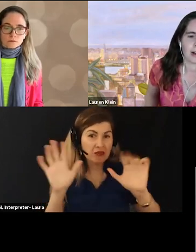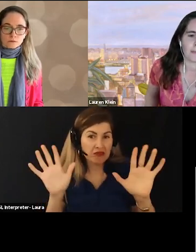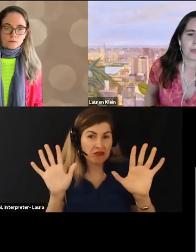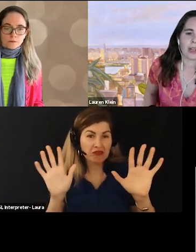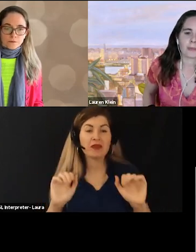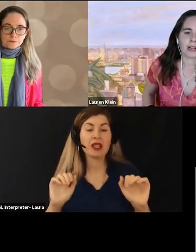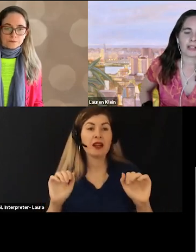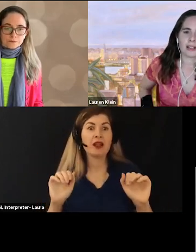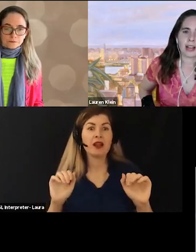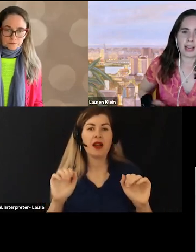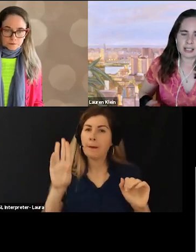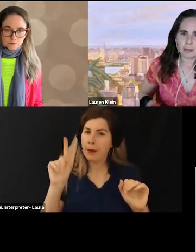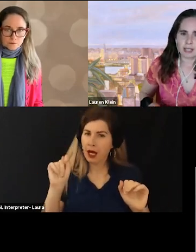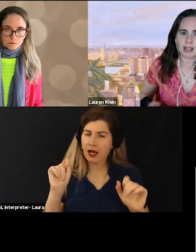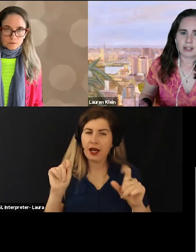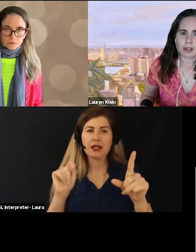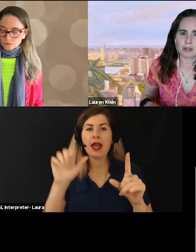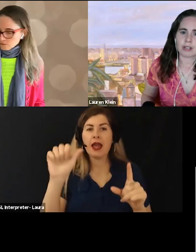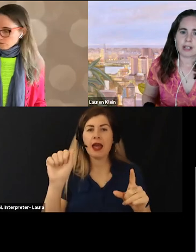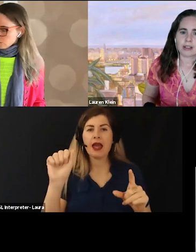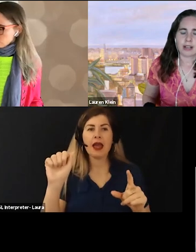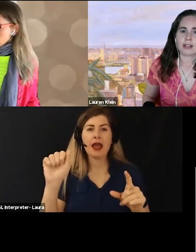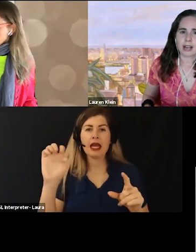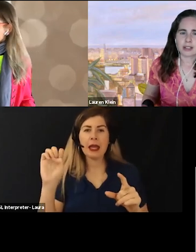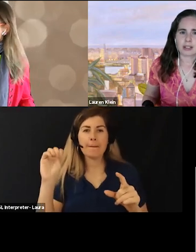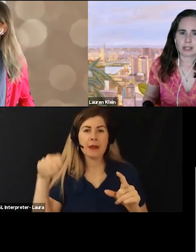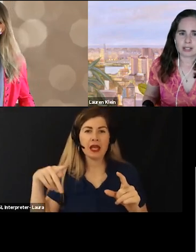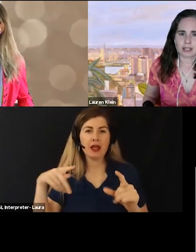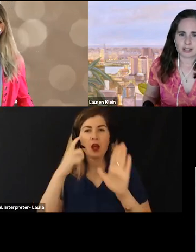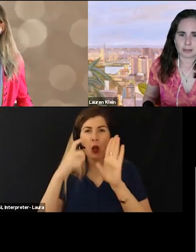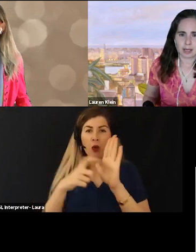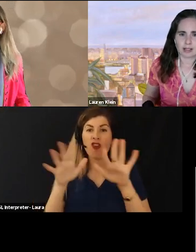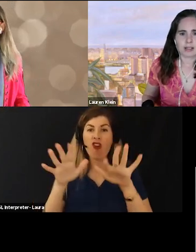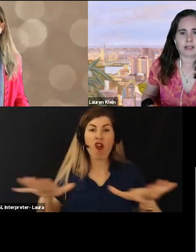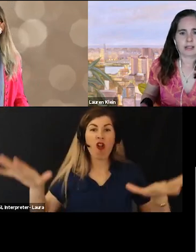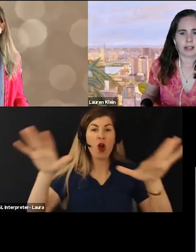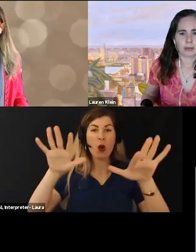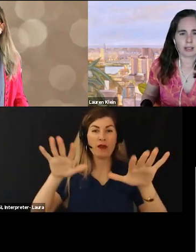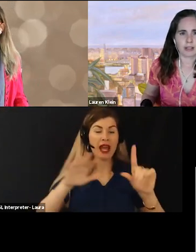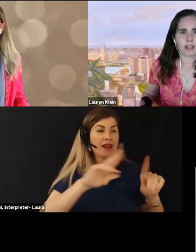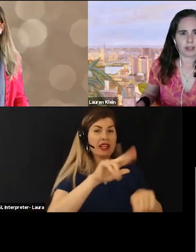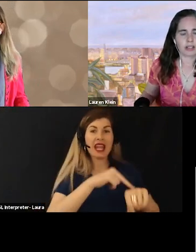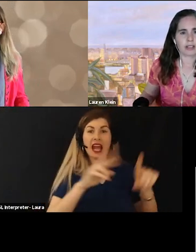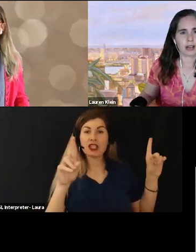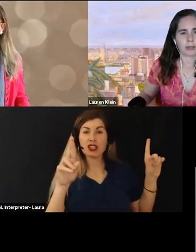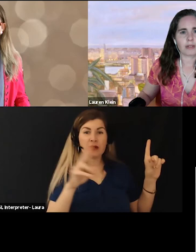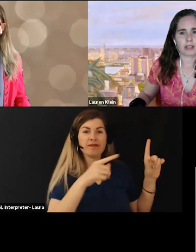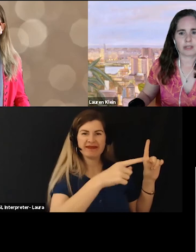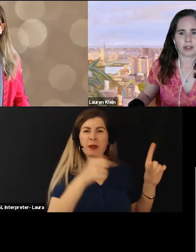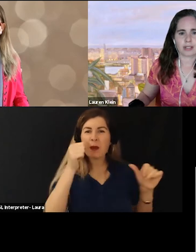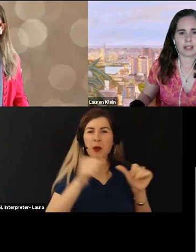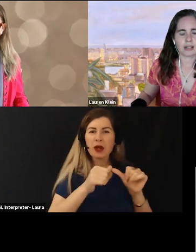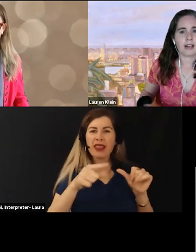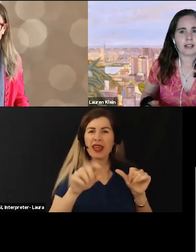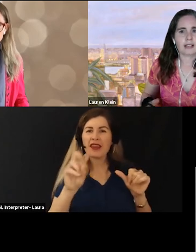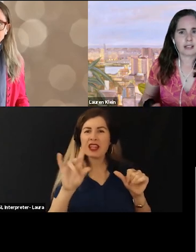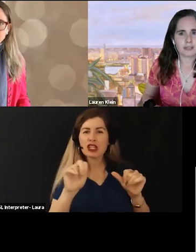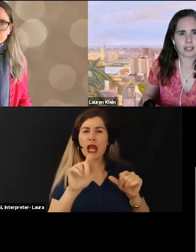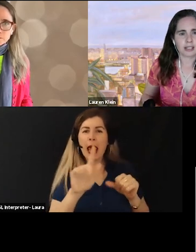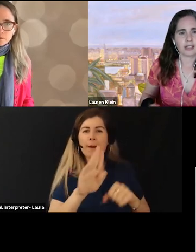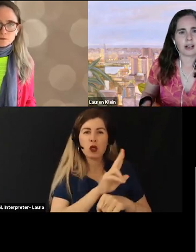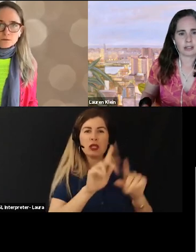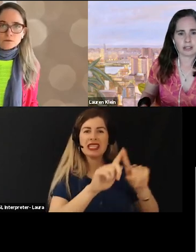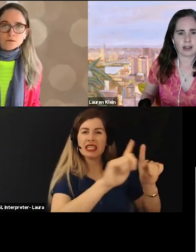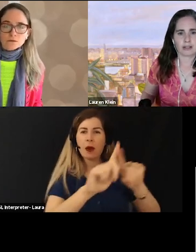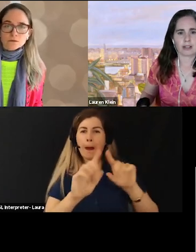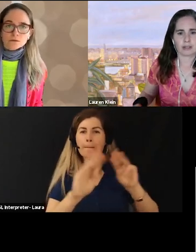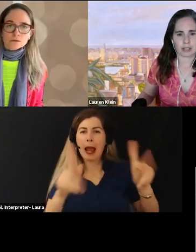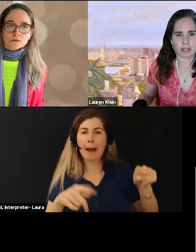But the EMP has shown that national real estate databases like the ones that the eviction lab uses for their data significantly undercount evictions.